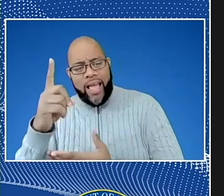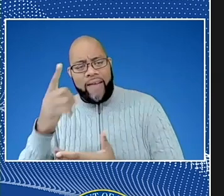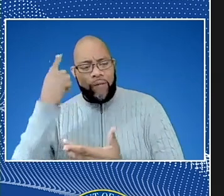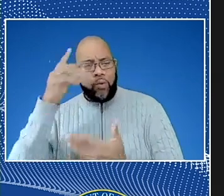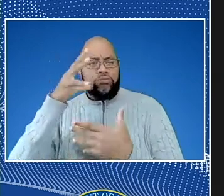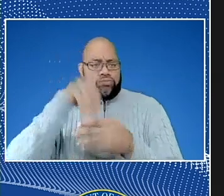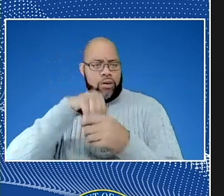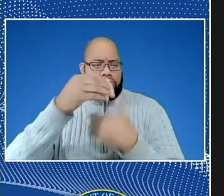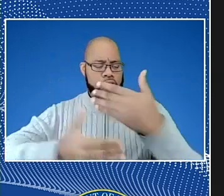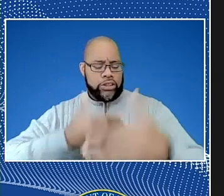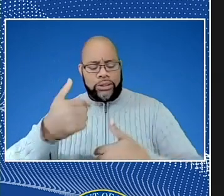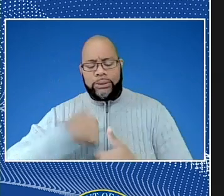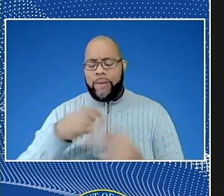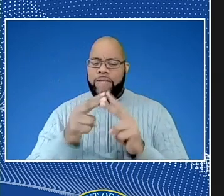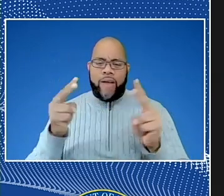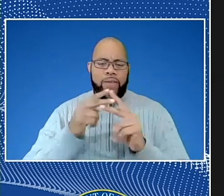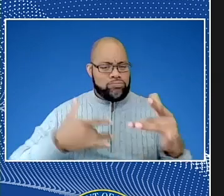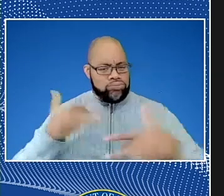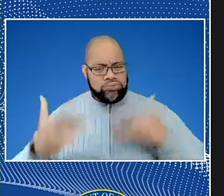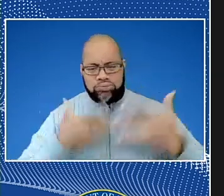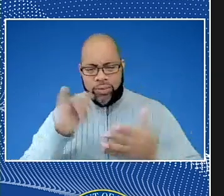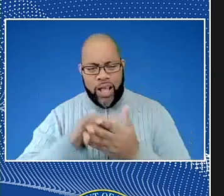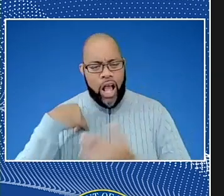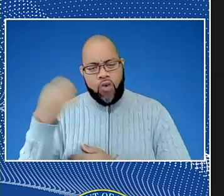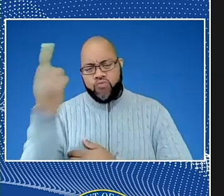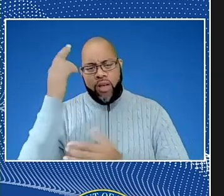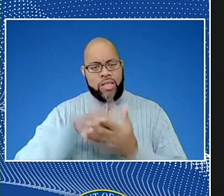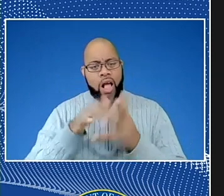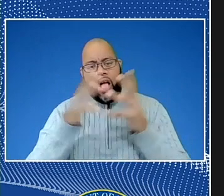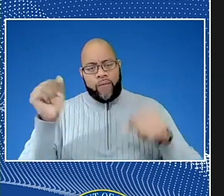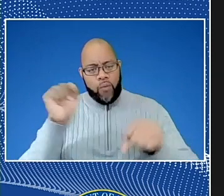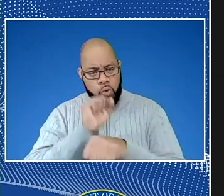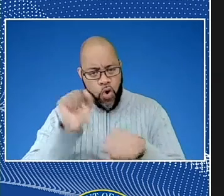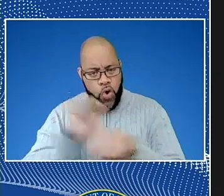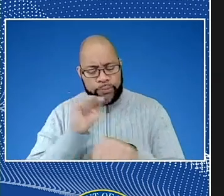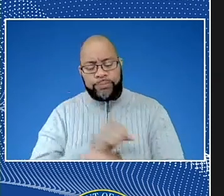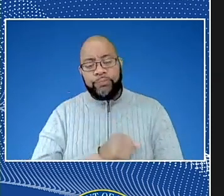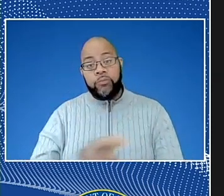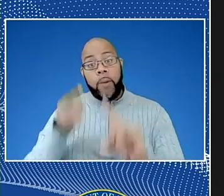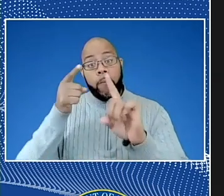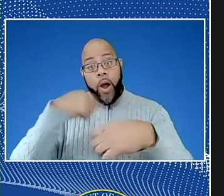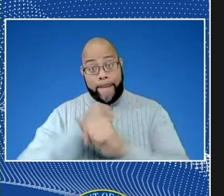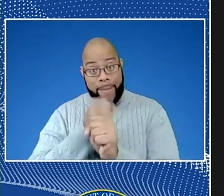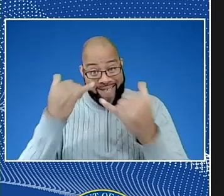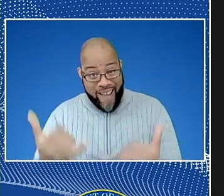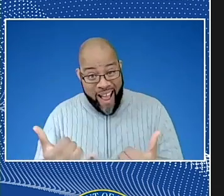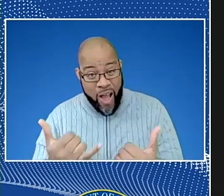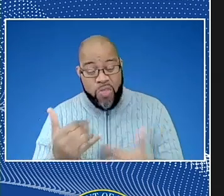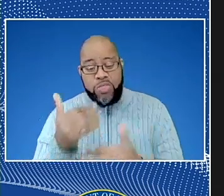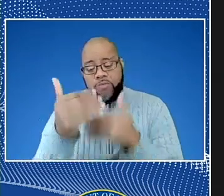I'm very enthusiastic about it. And I realize that it was a lot of work. The points I want to make now are kind of process points going forward.